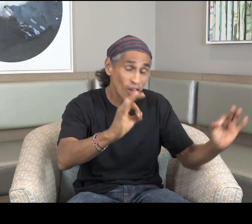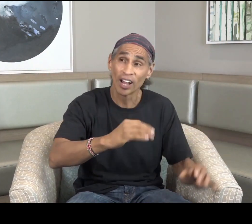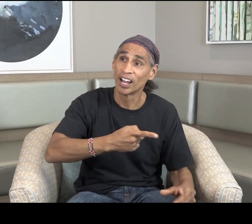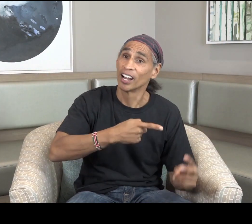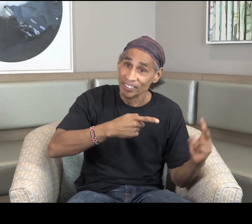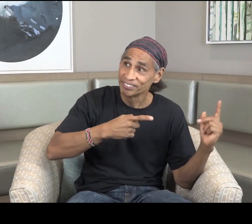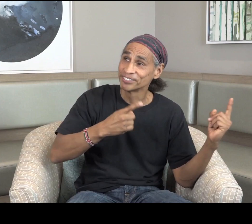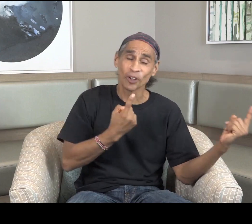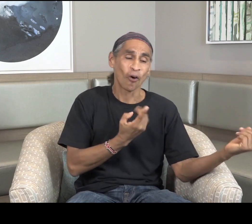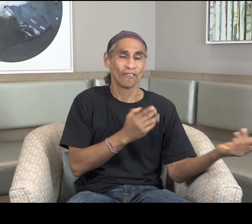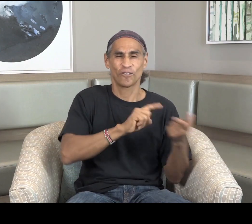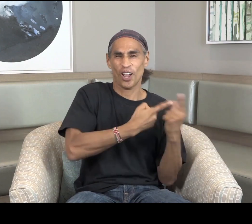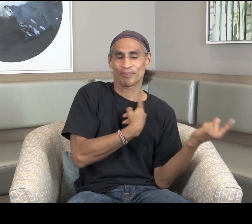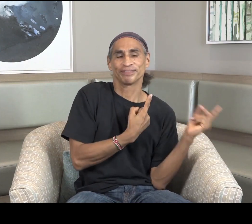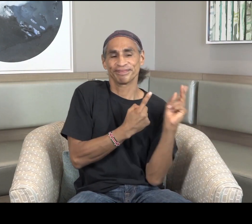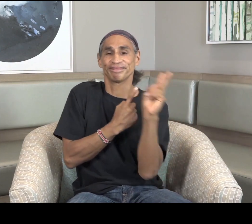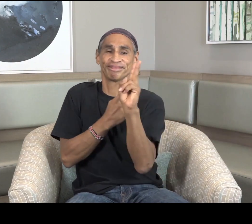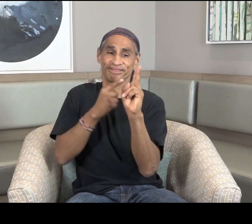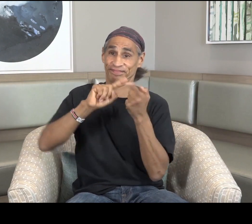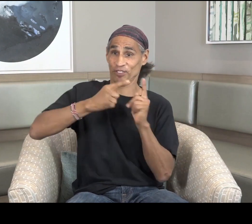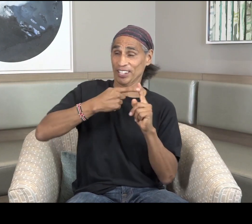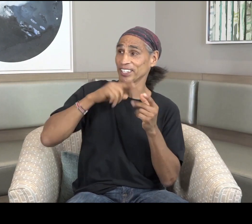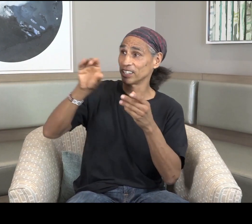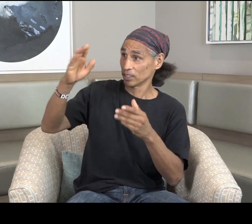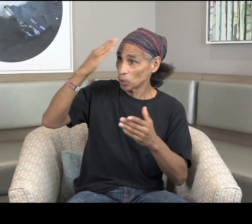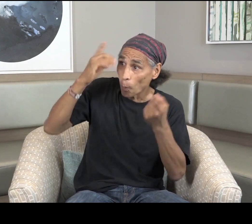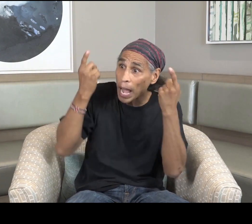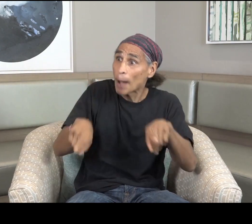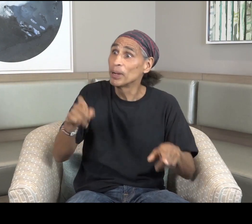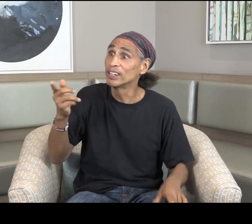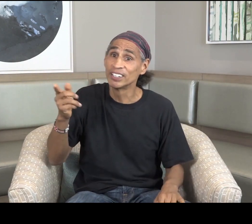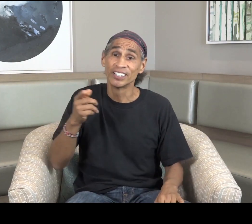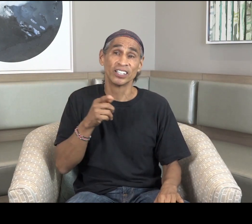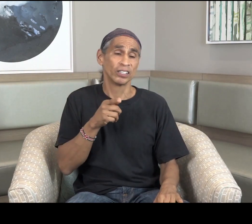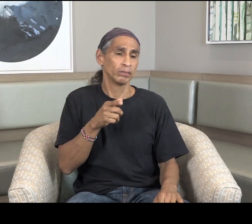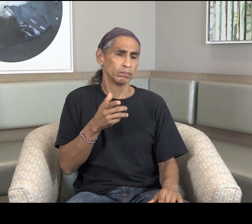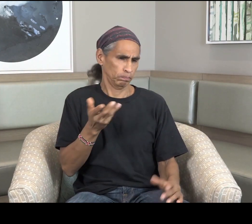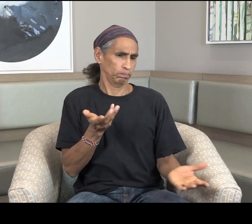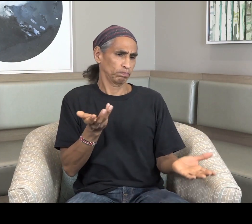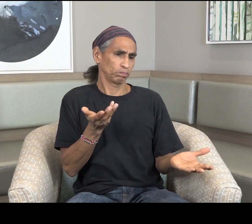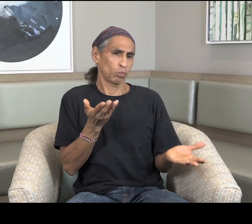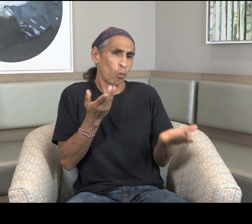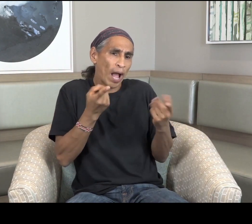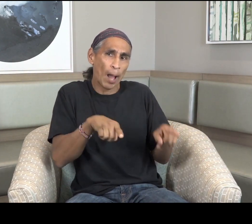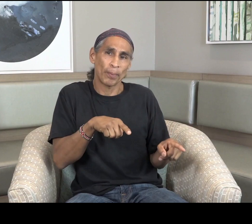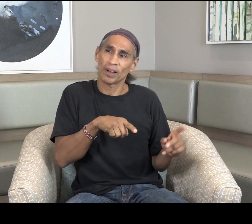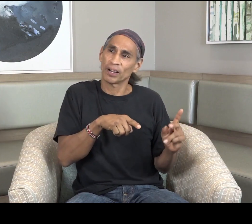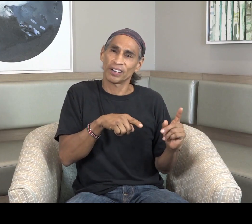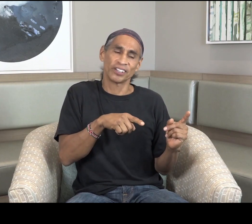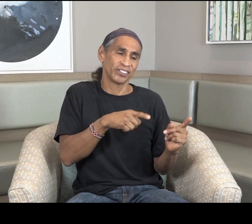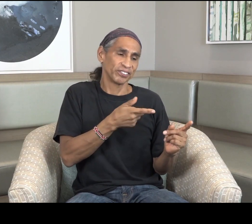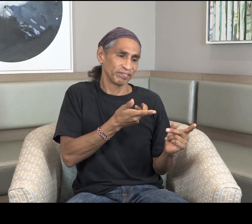about 3-4 hours later. We told her what happened. We were like wait,